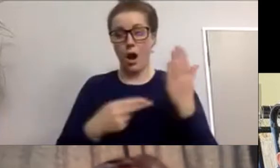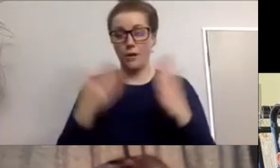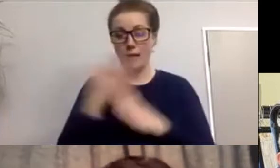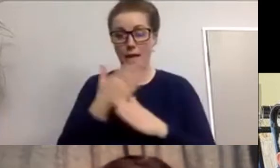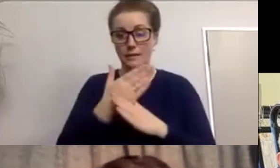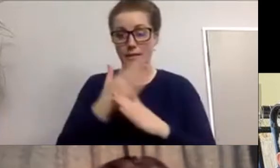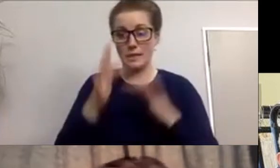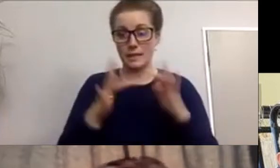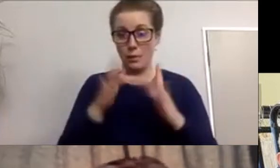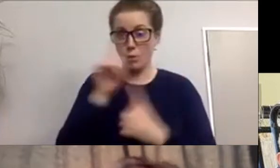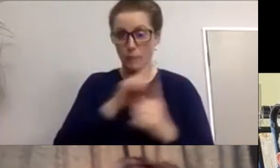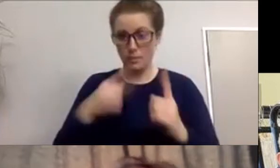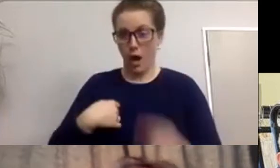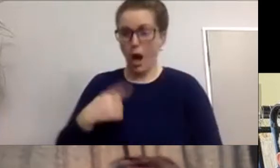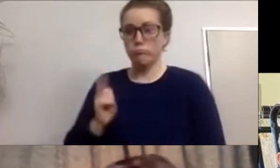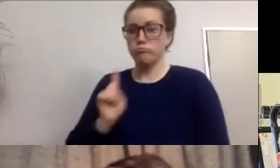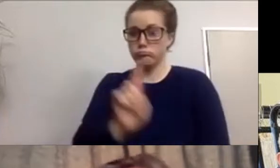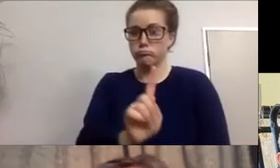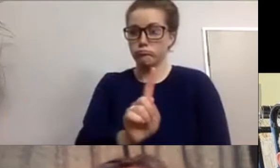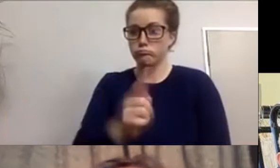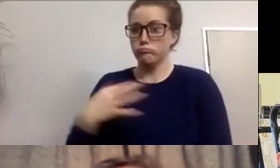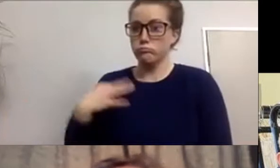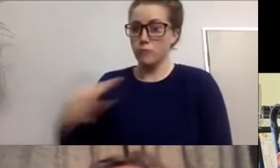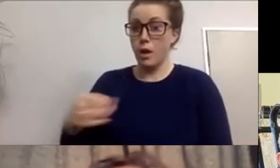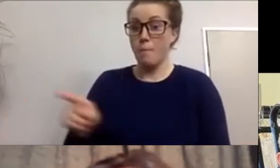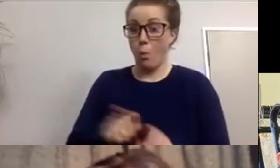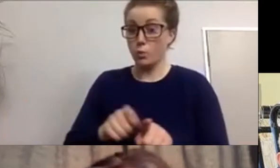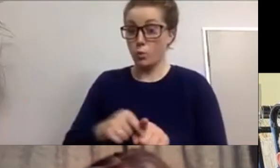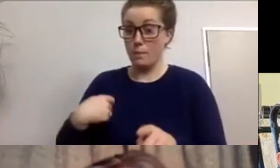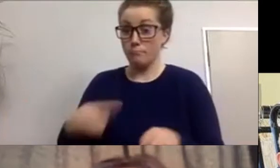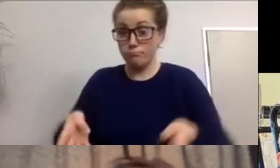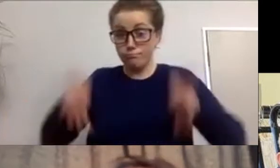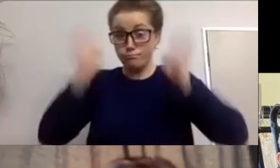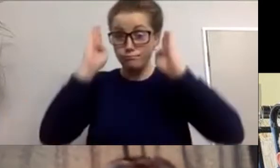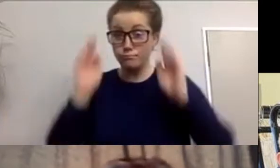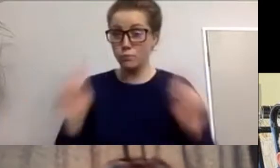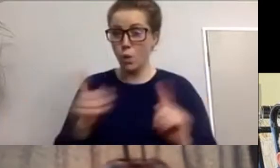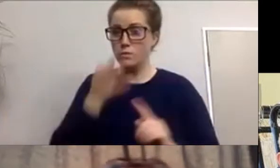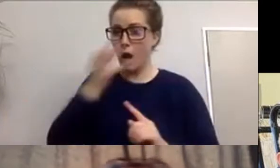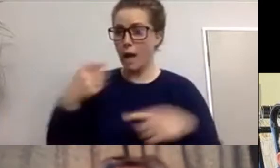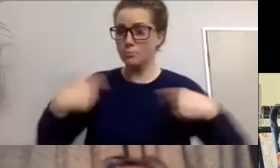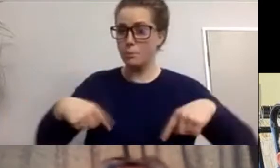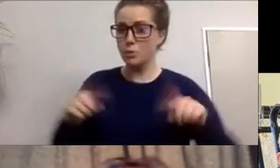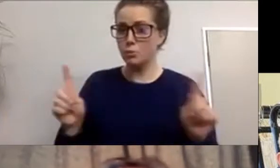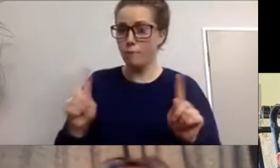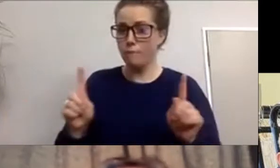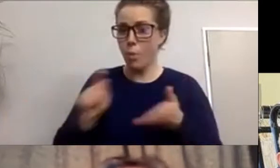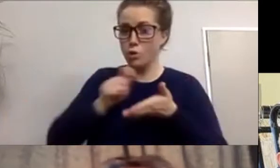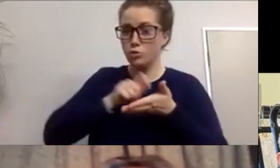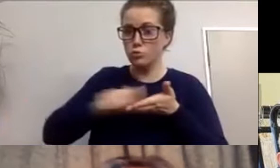meeting, but I put my hand up and I asked permission to write an accessibility